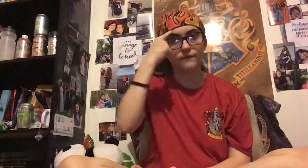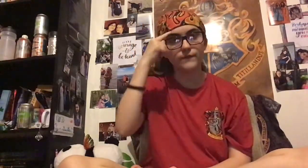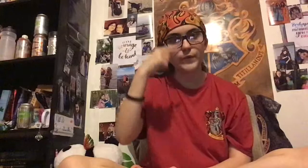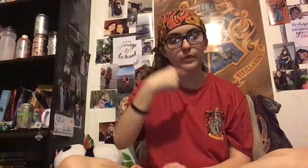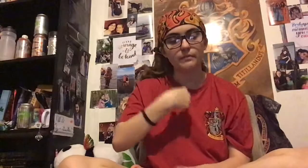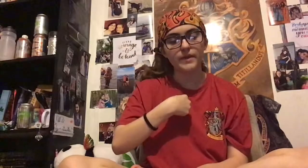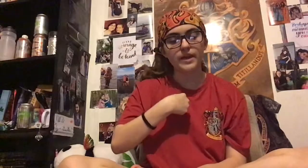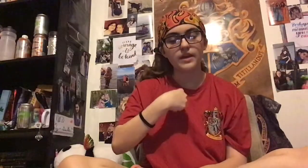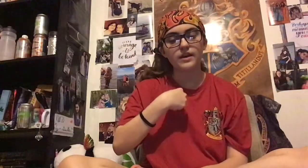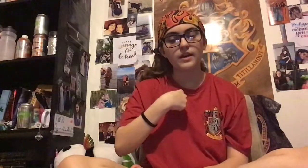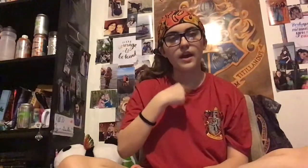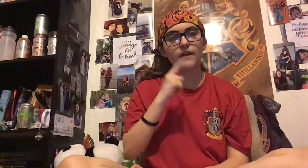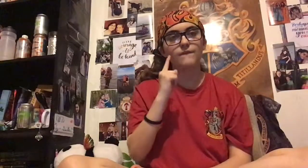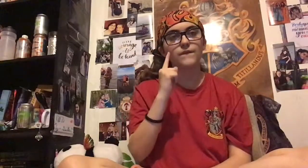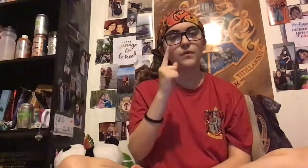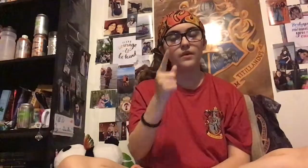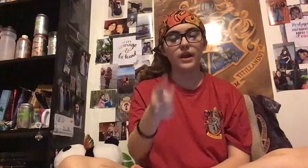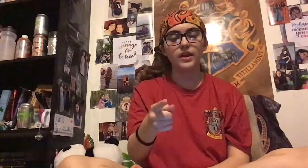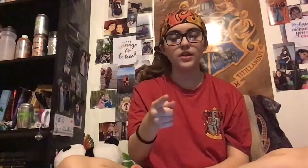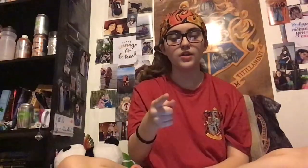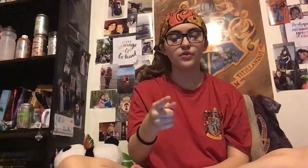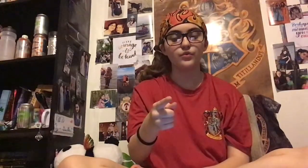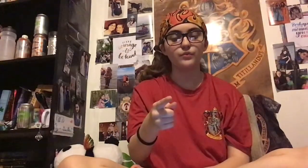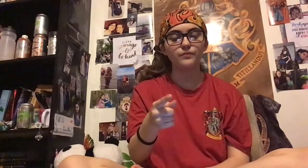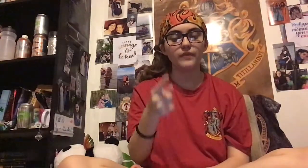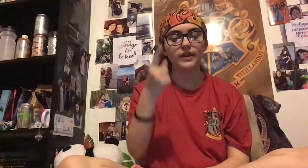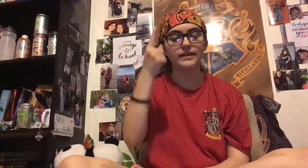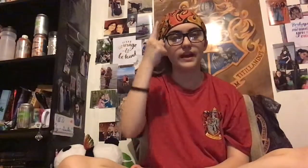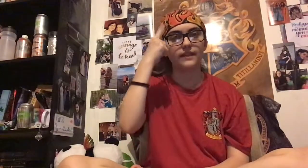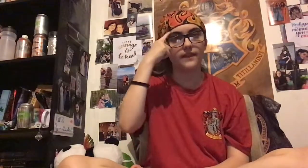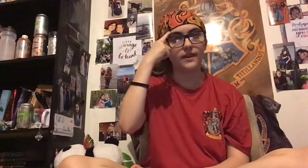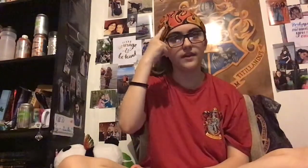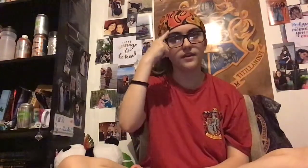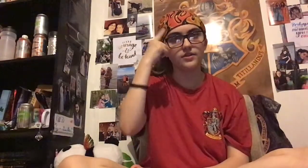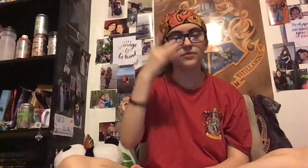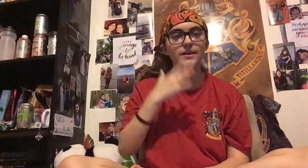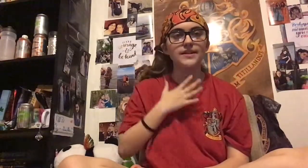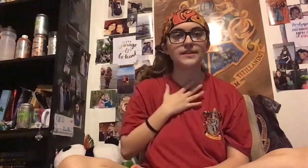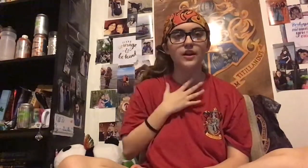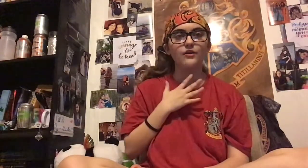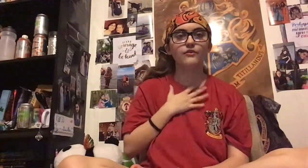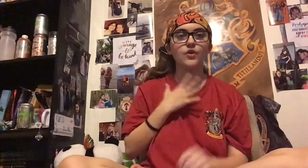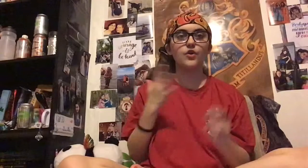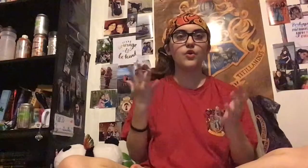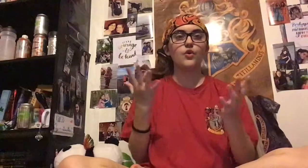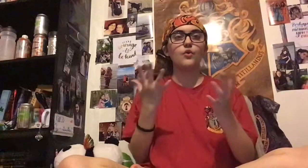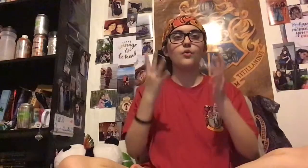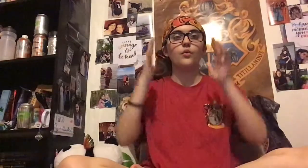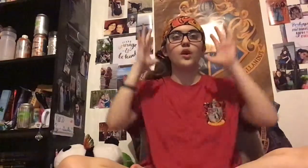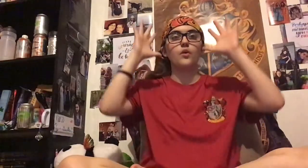For me and You and I think to myself what a wonderful